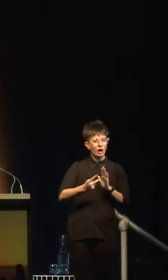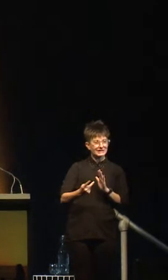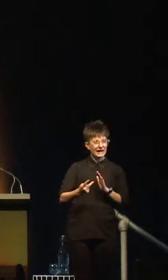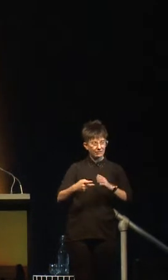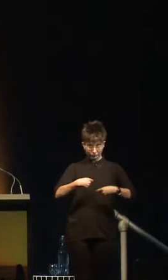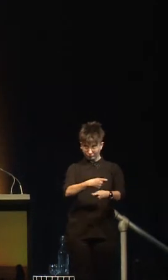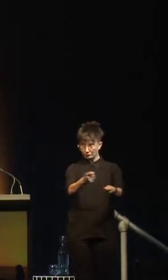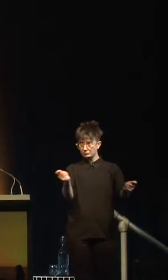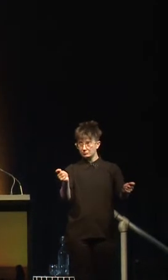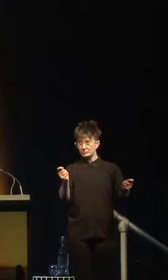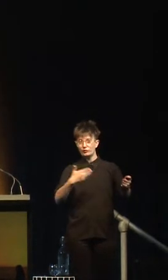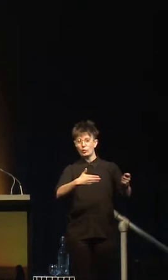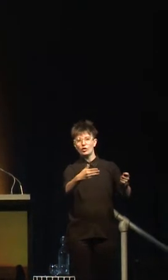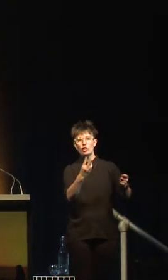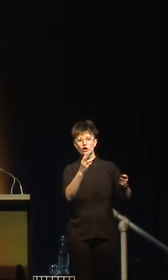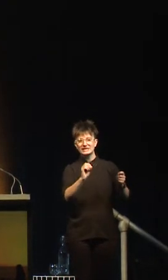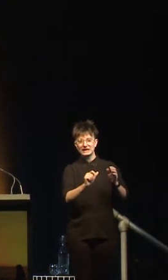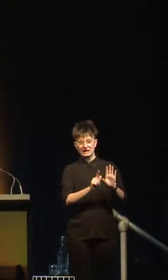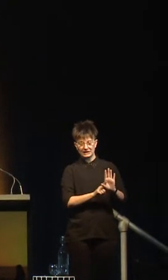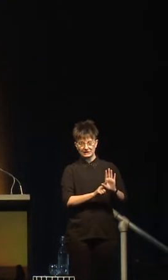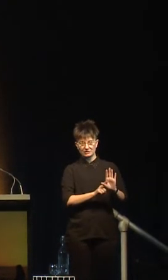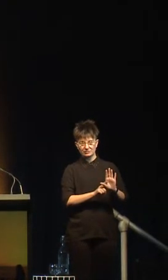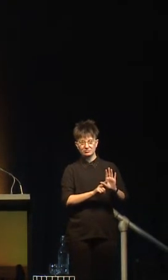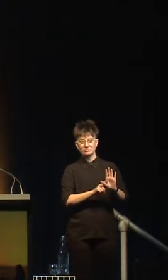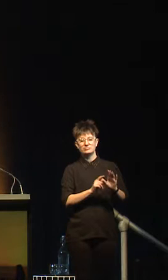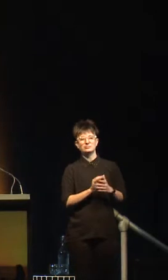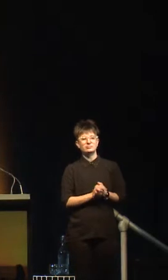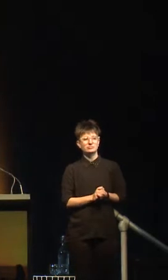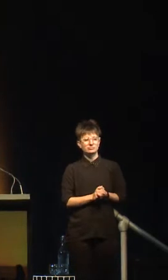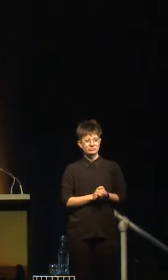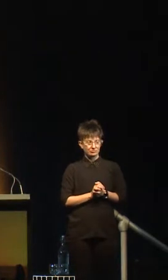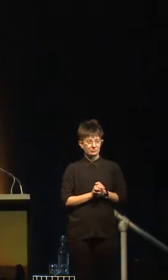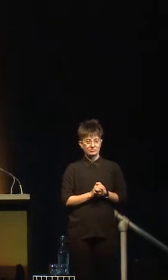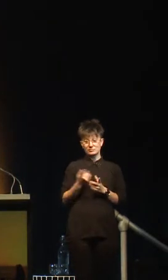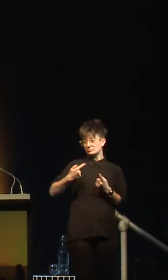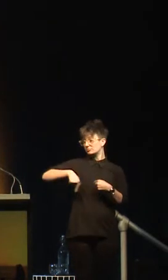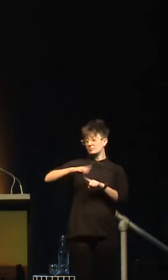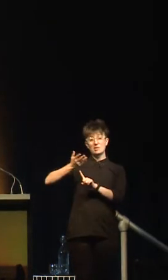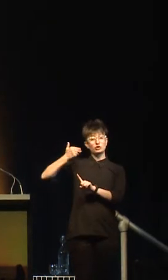of the next 30 years. Because if you look at our history over the last thirty years,